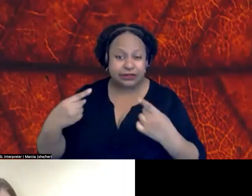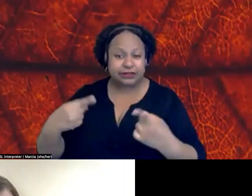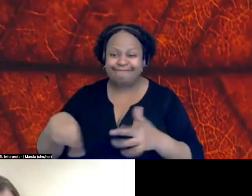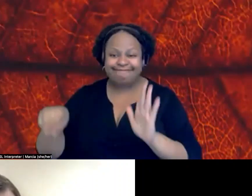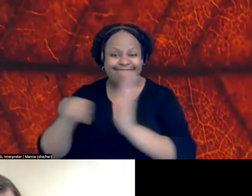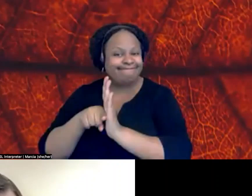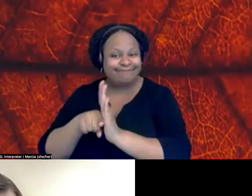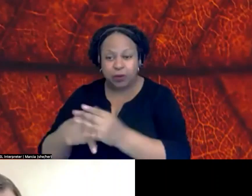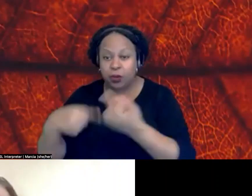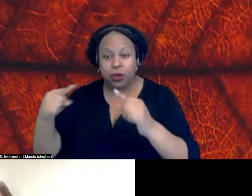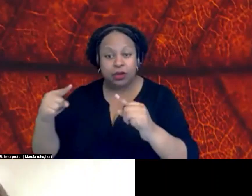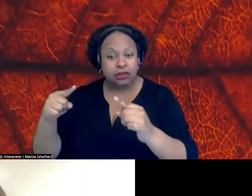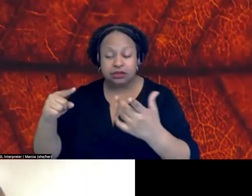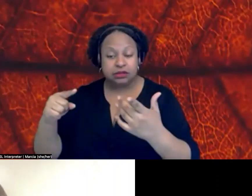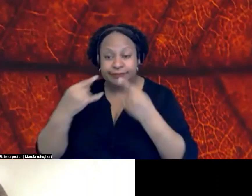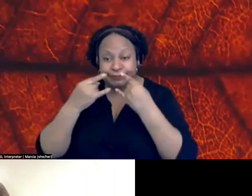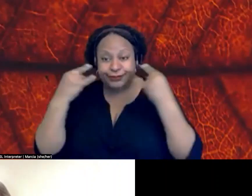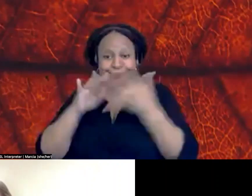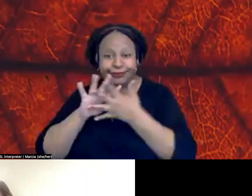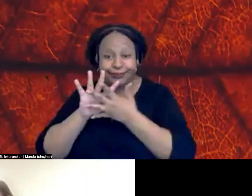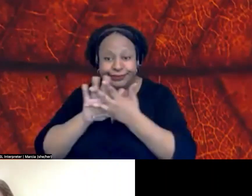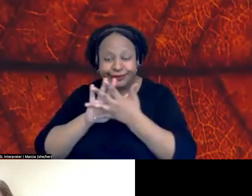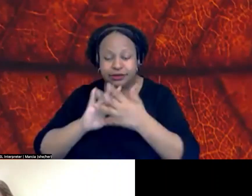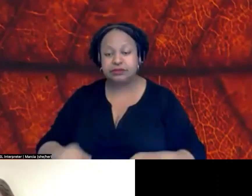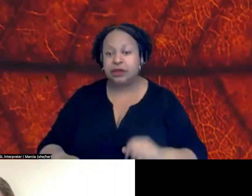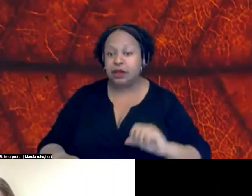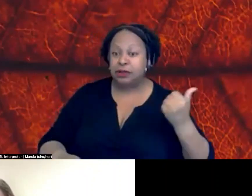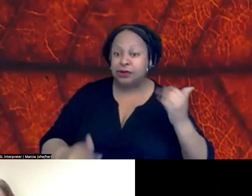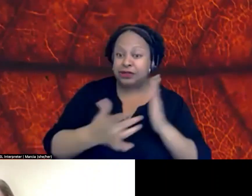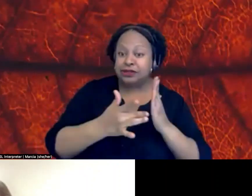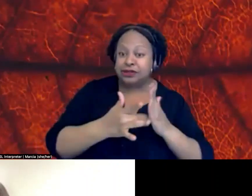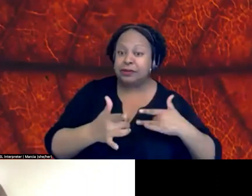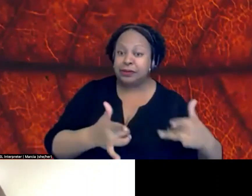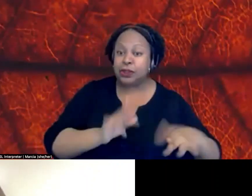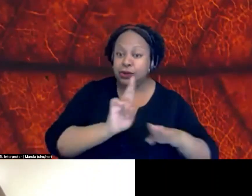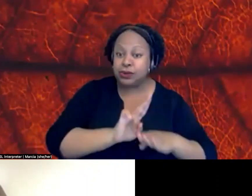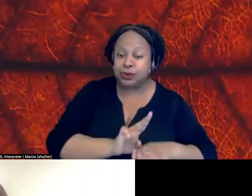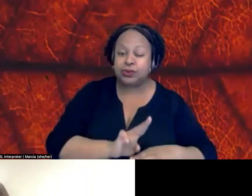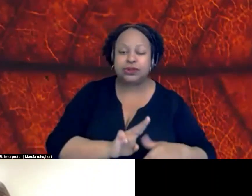And then the other form of technology I do use, I know some people would argue me